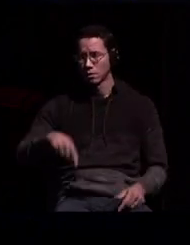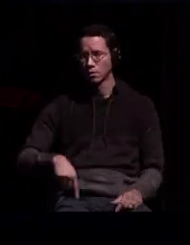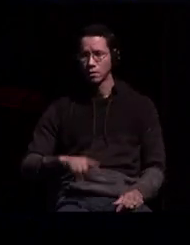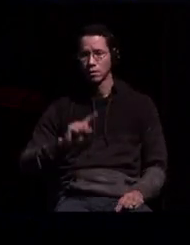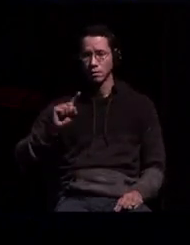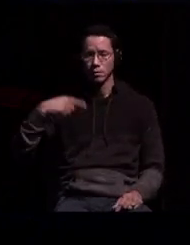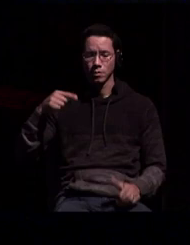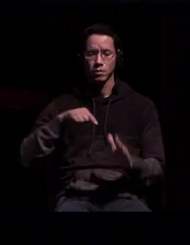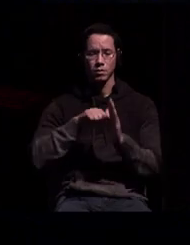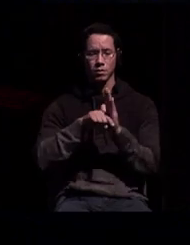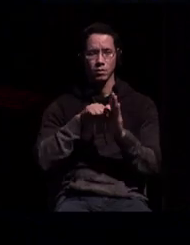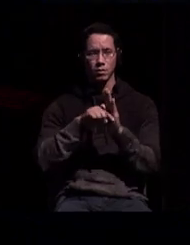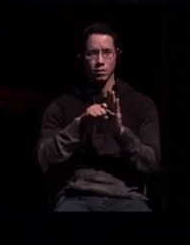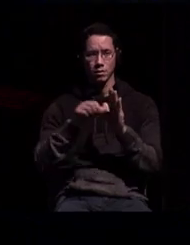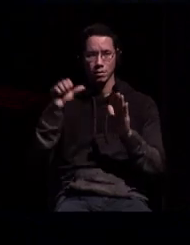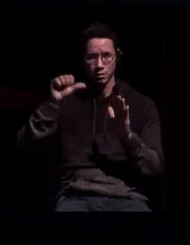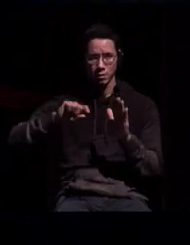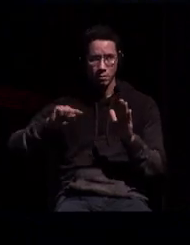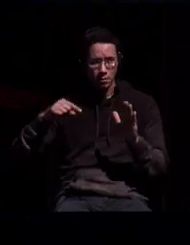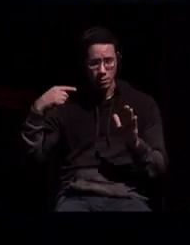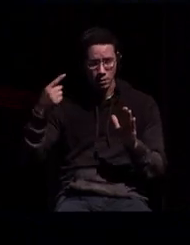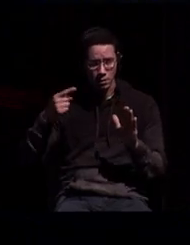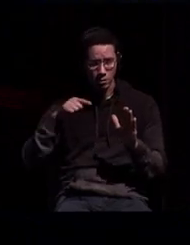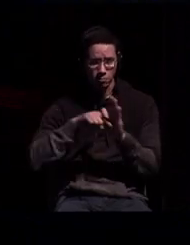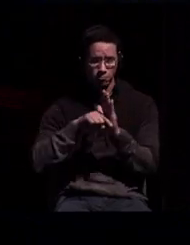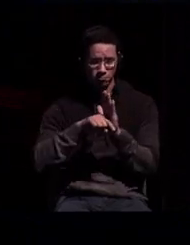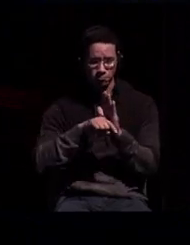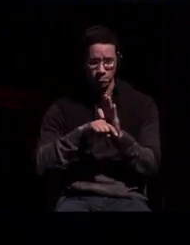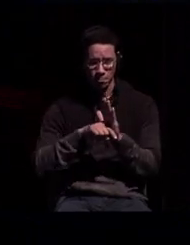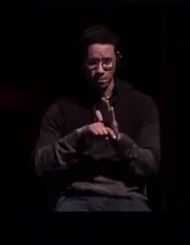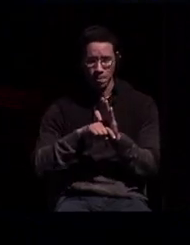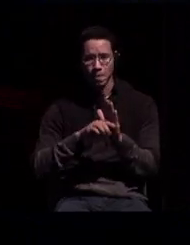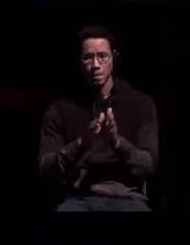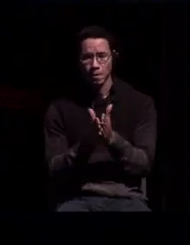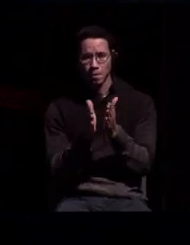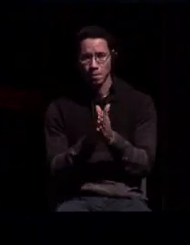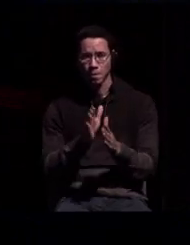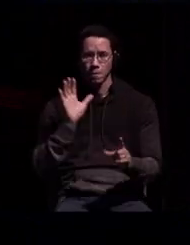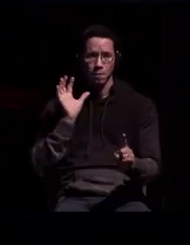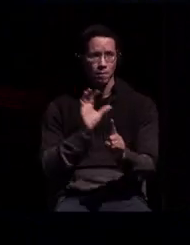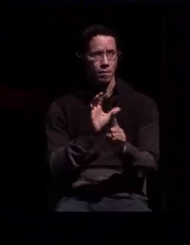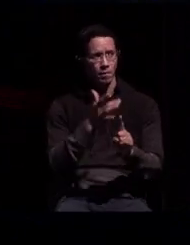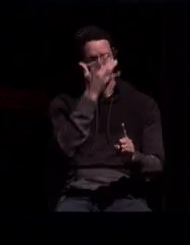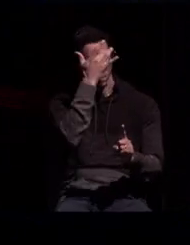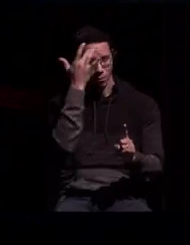of how poverty affects people’s lives. But when we do it from a gender perspective